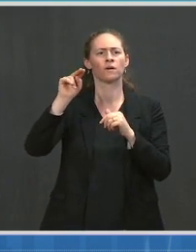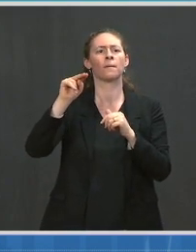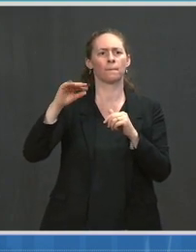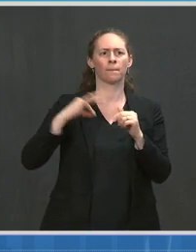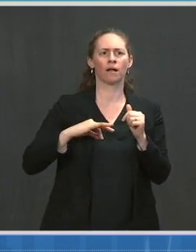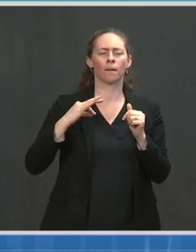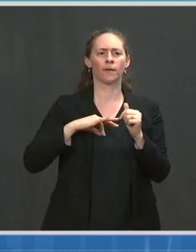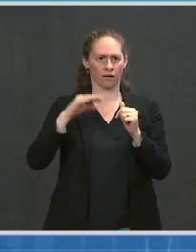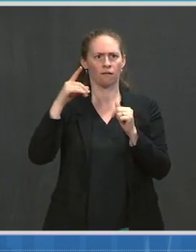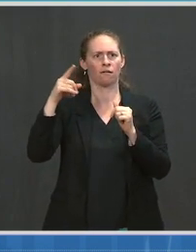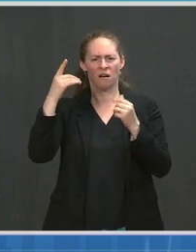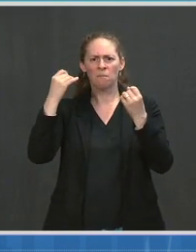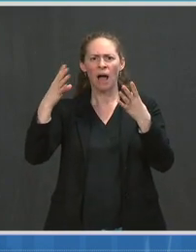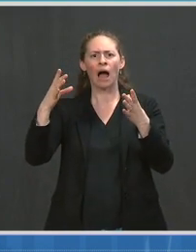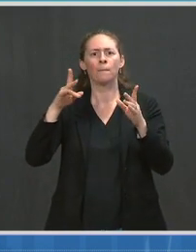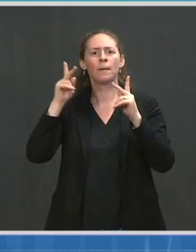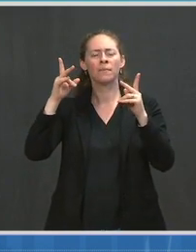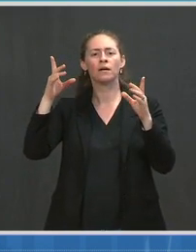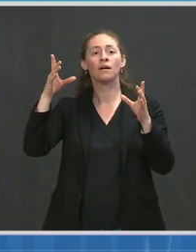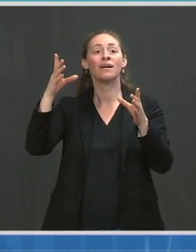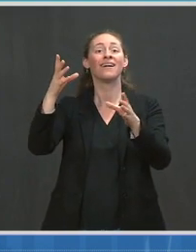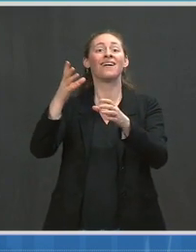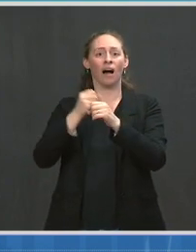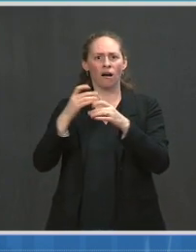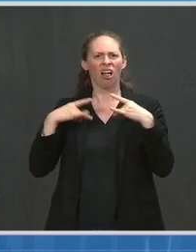but I just wonder what the takeaway is from that.